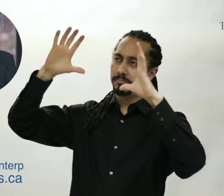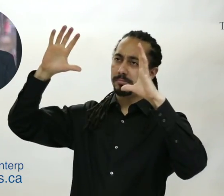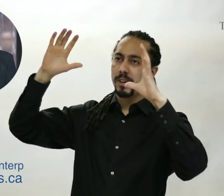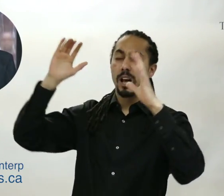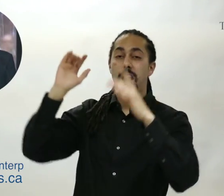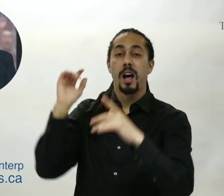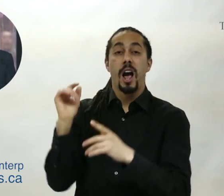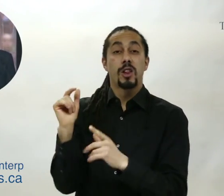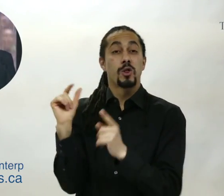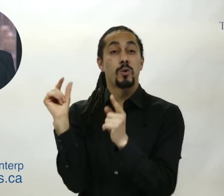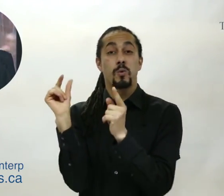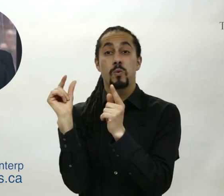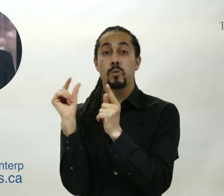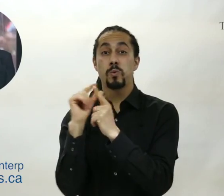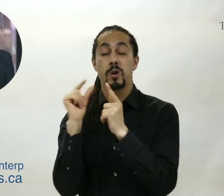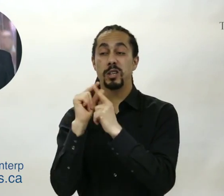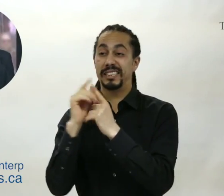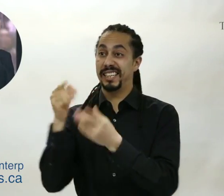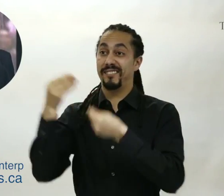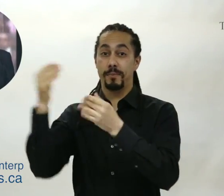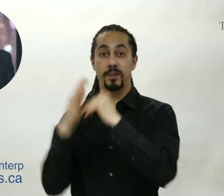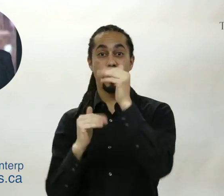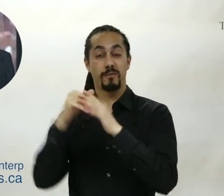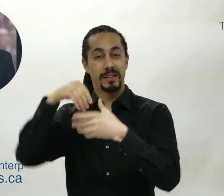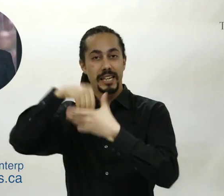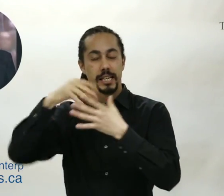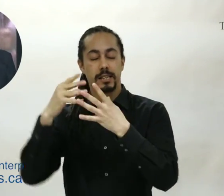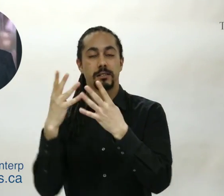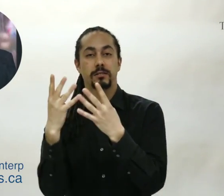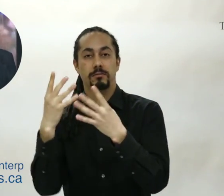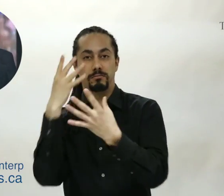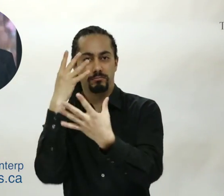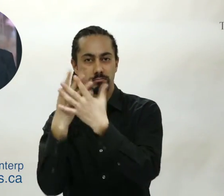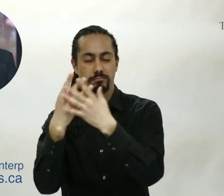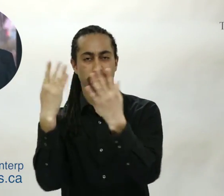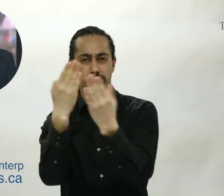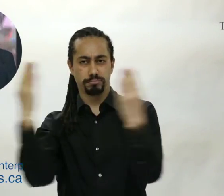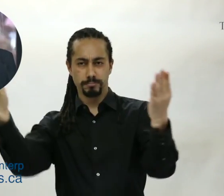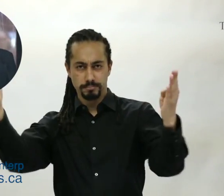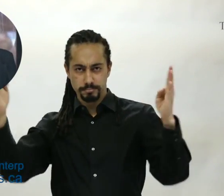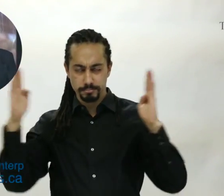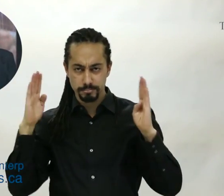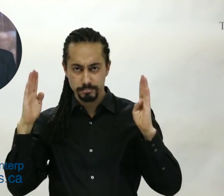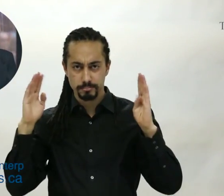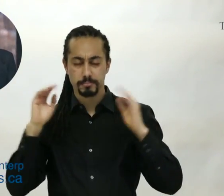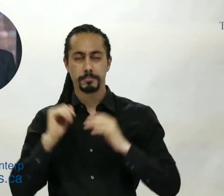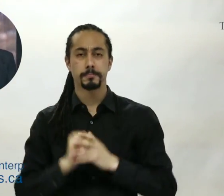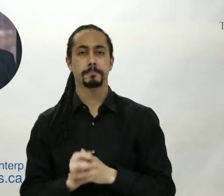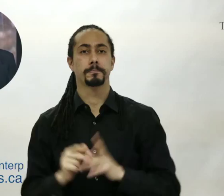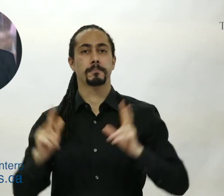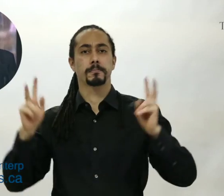brought him comfort within the four walls of his cell: